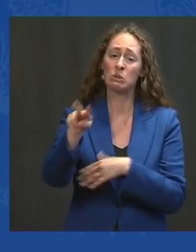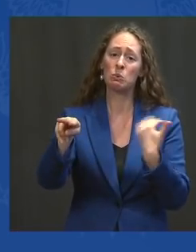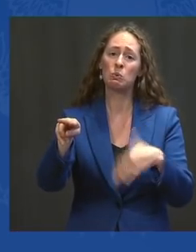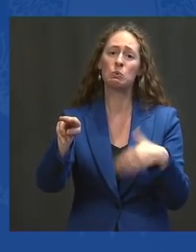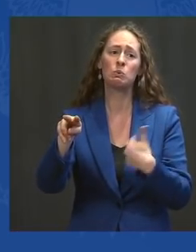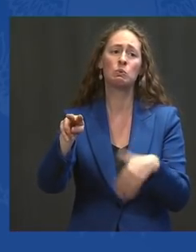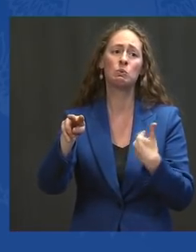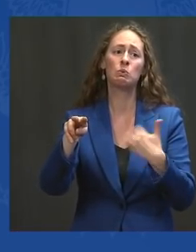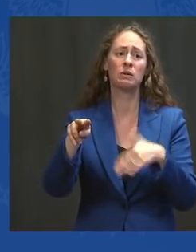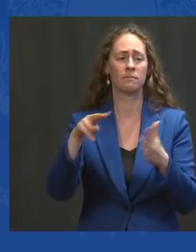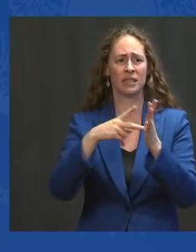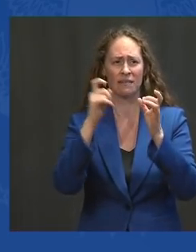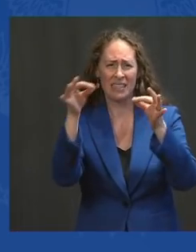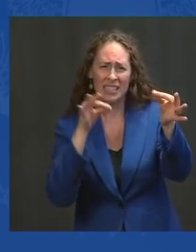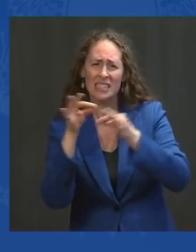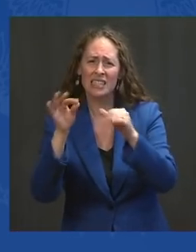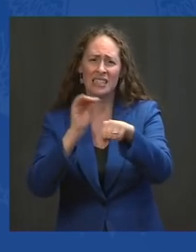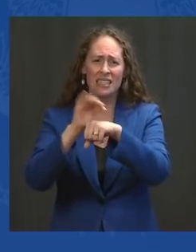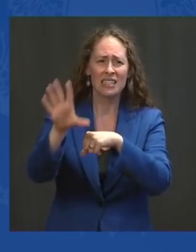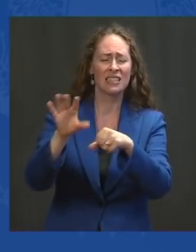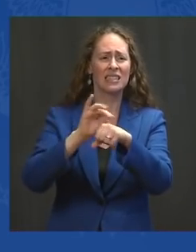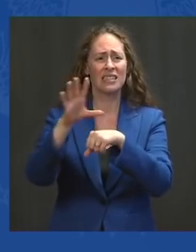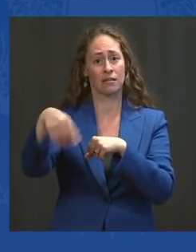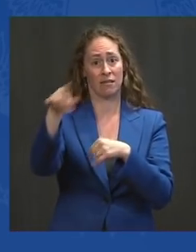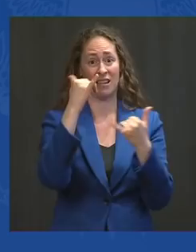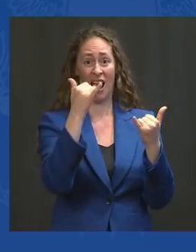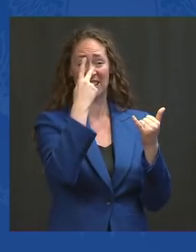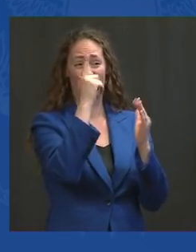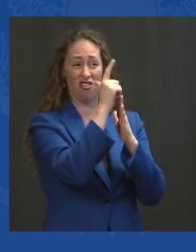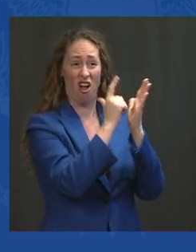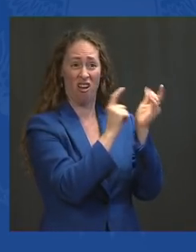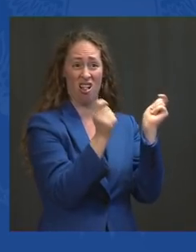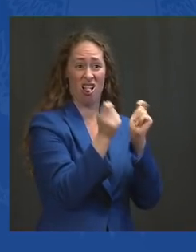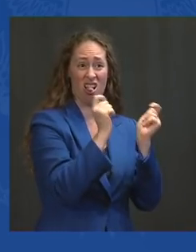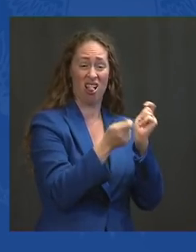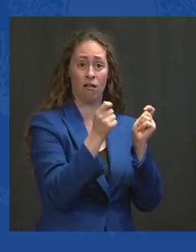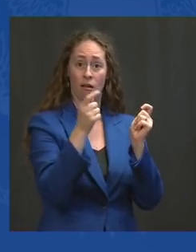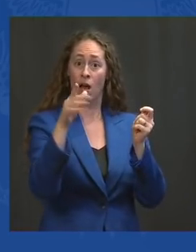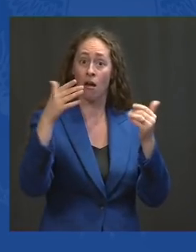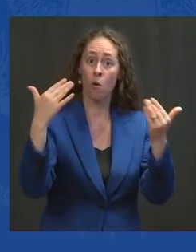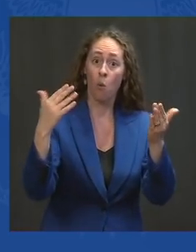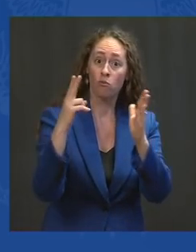about the changing laws, register them to vote, and then get the vote out.